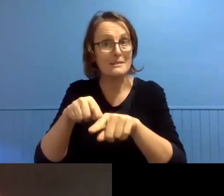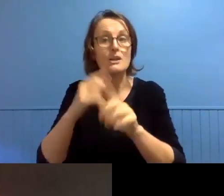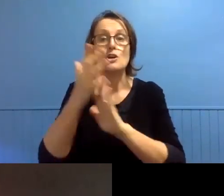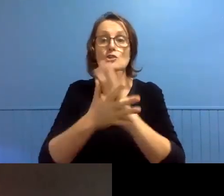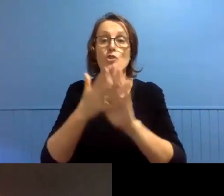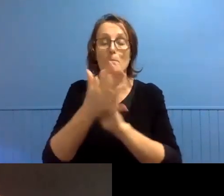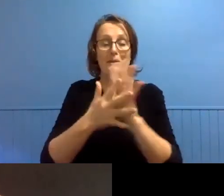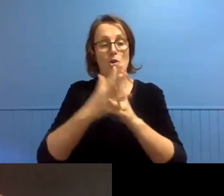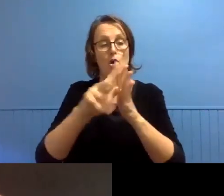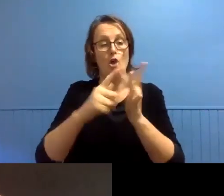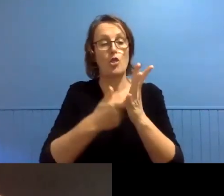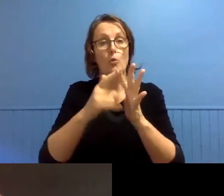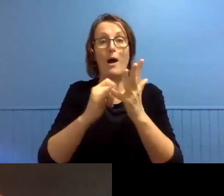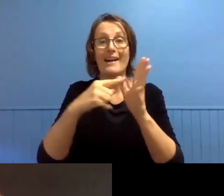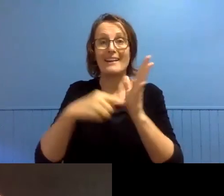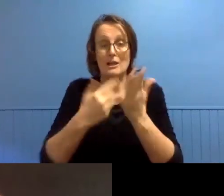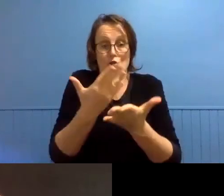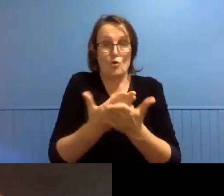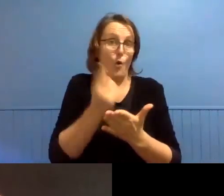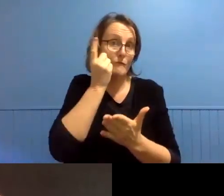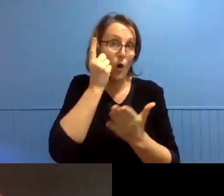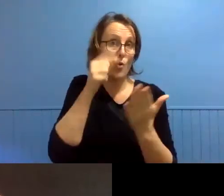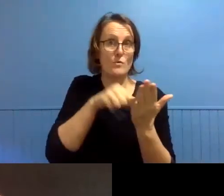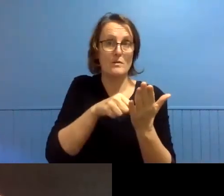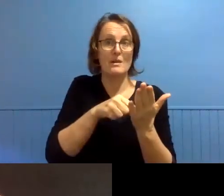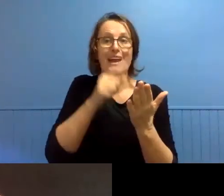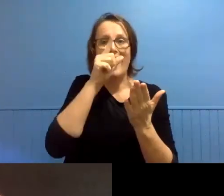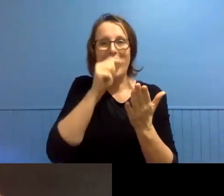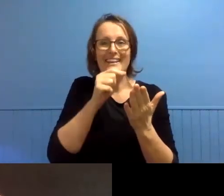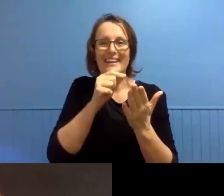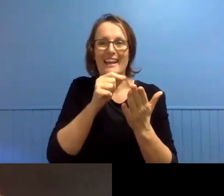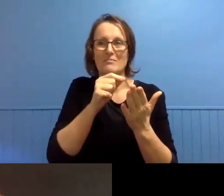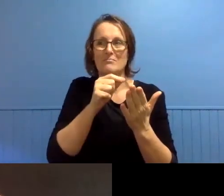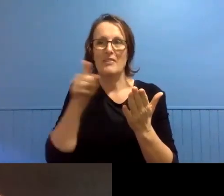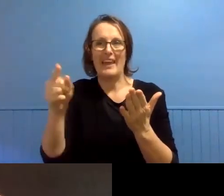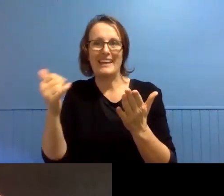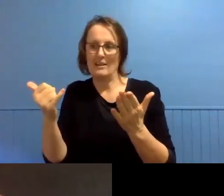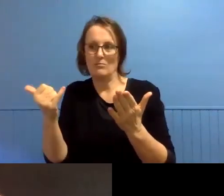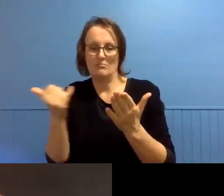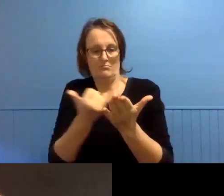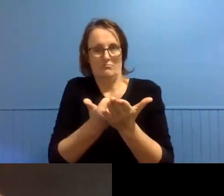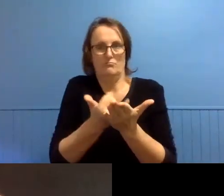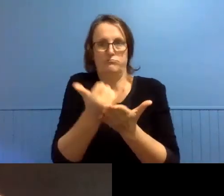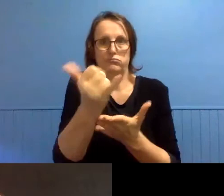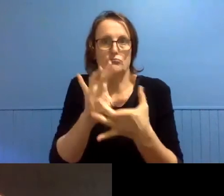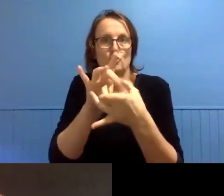Cast app on their phones as well and they can remotely kind of call in, I guess, to your stream through that and then you can push them live at